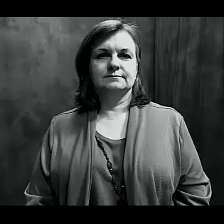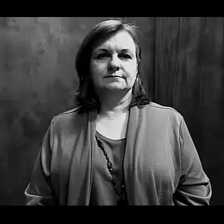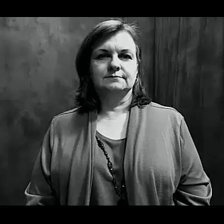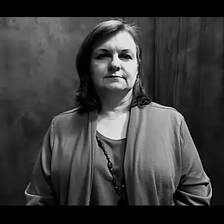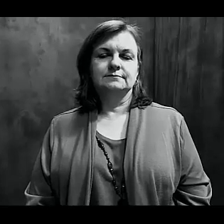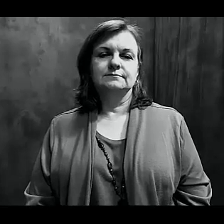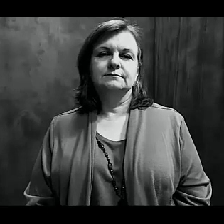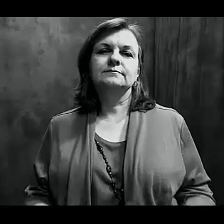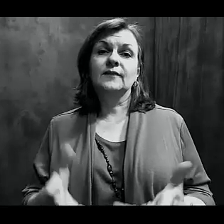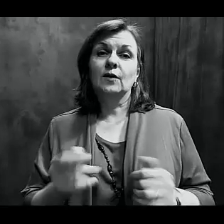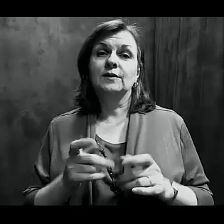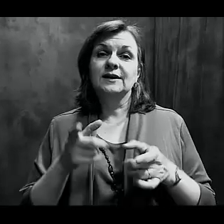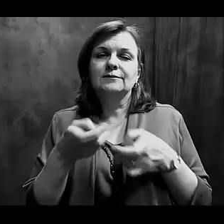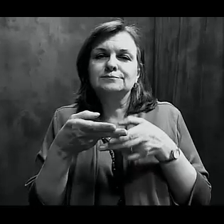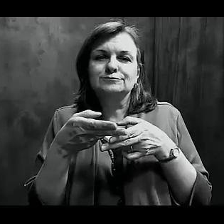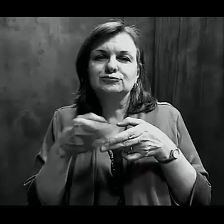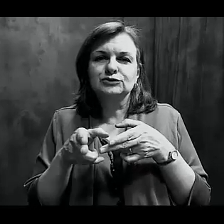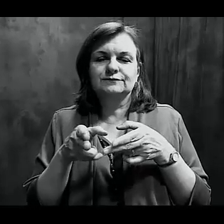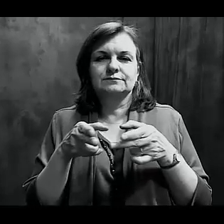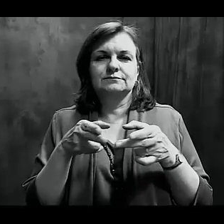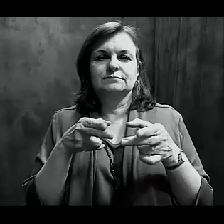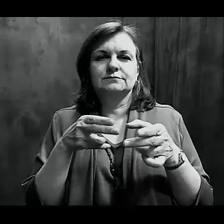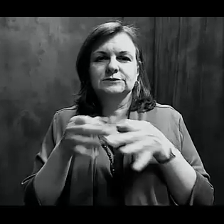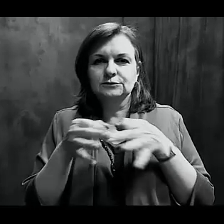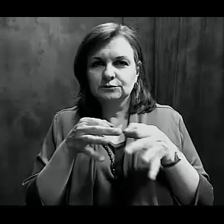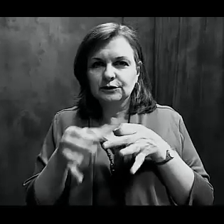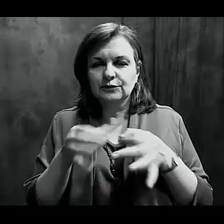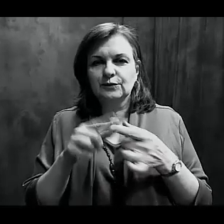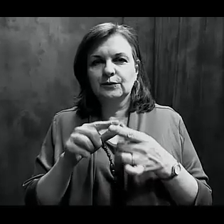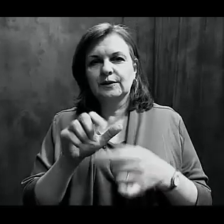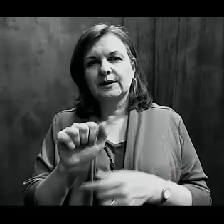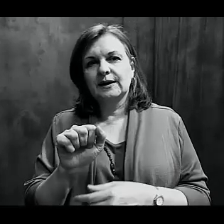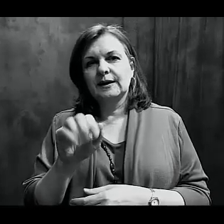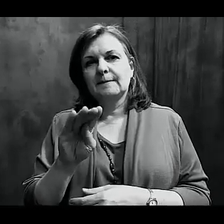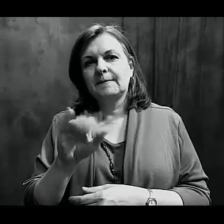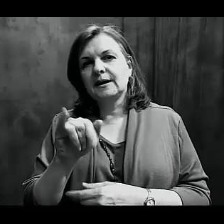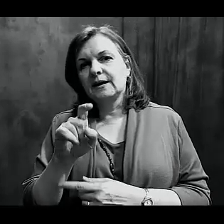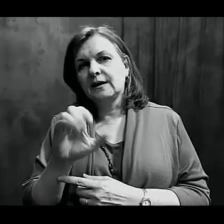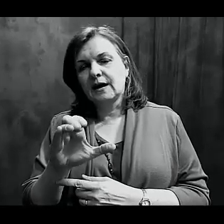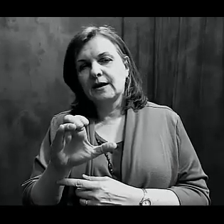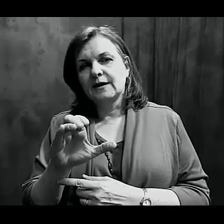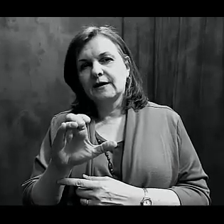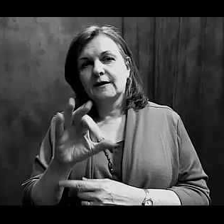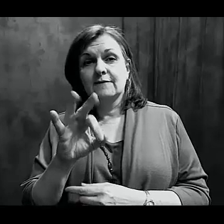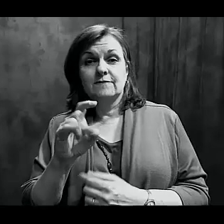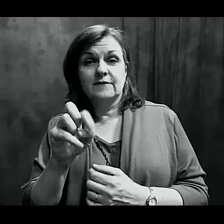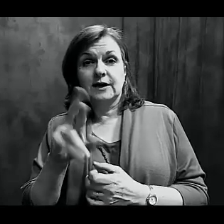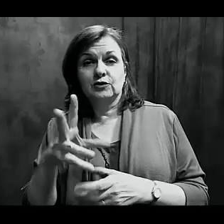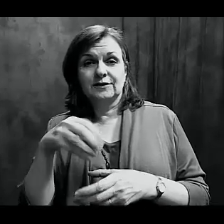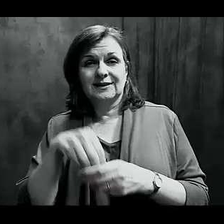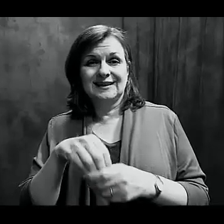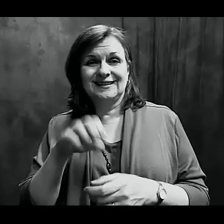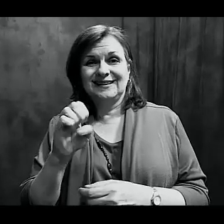I want to give you a very brief introduction to abiotic factors in ecosystems